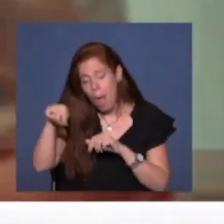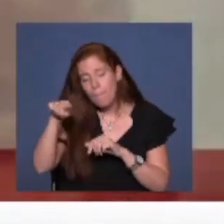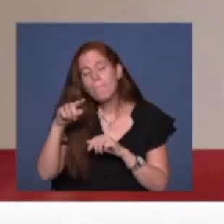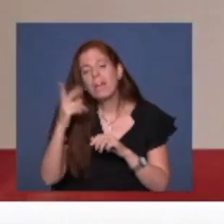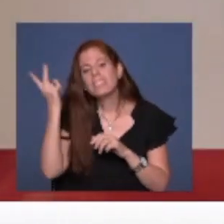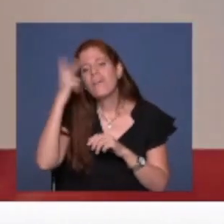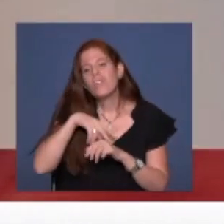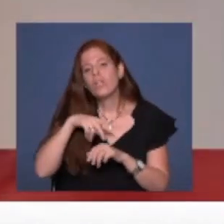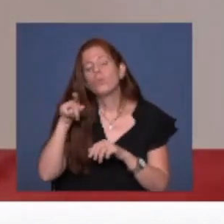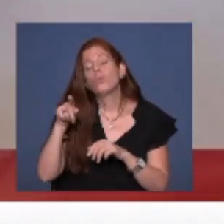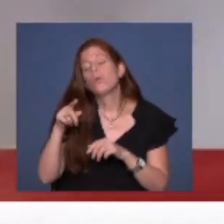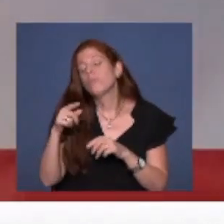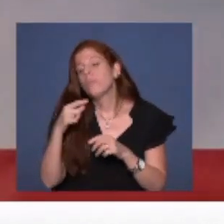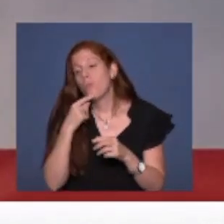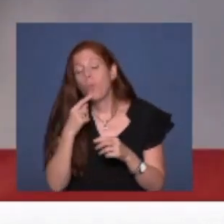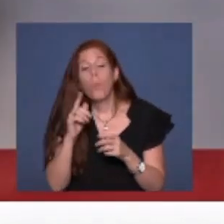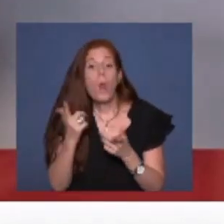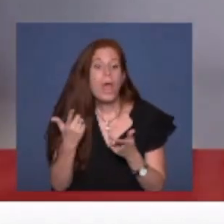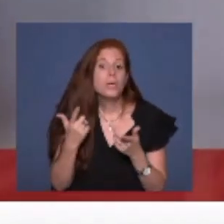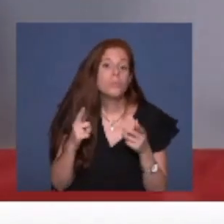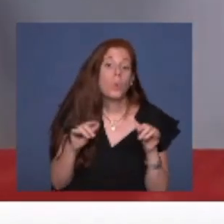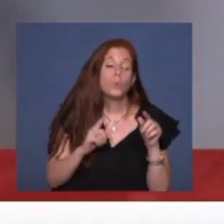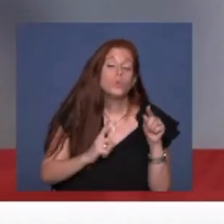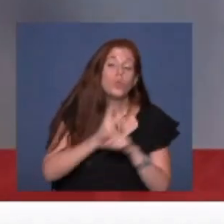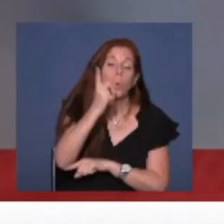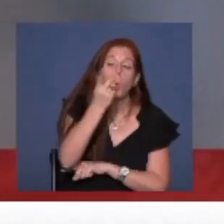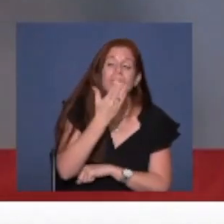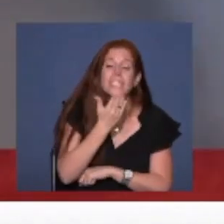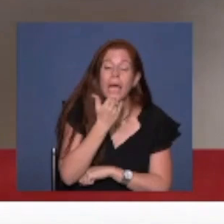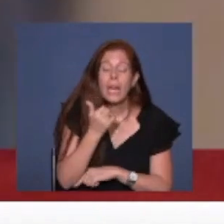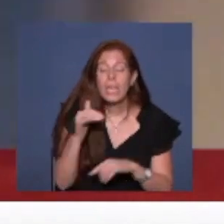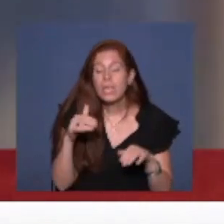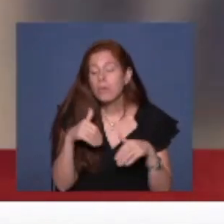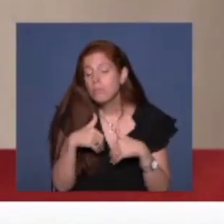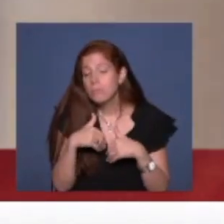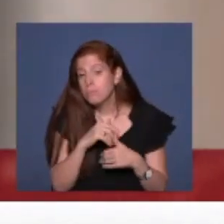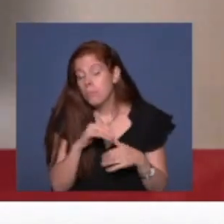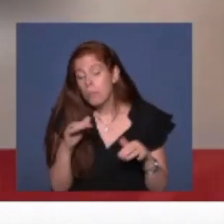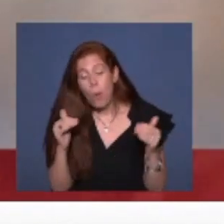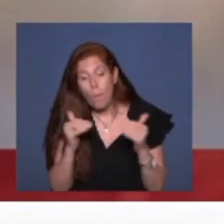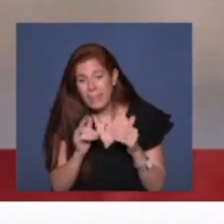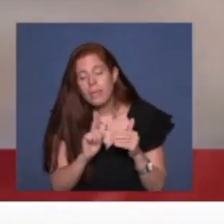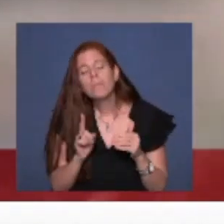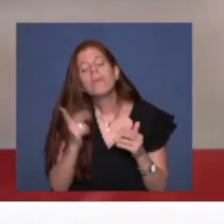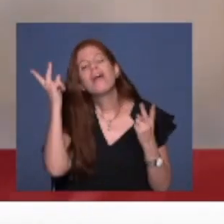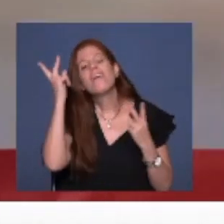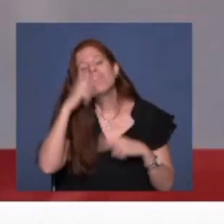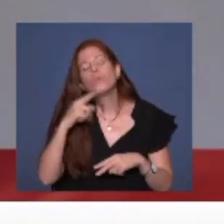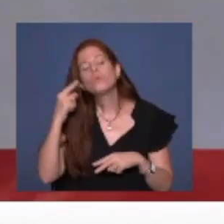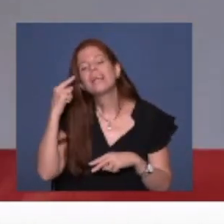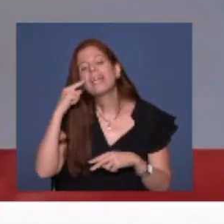They concluded that it came from outside. Where could it have come from? Probably the Houthis in Yemen, that's what we've seen so far since the beginning of the war.